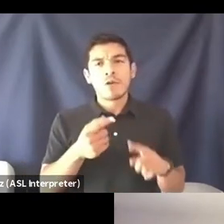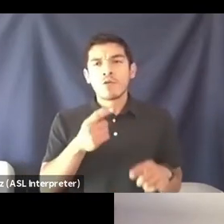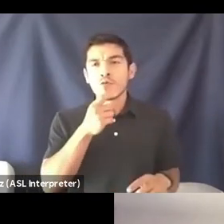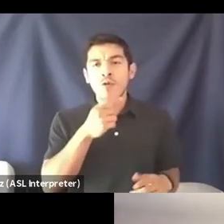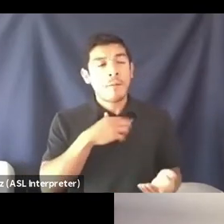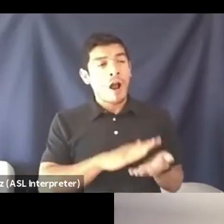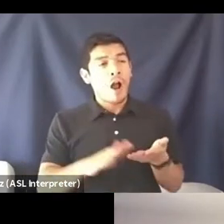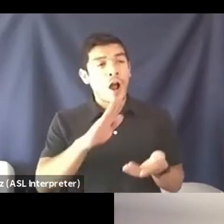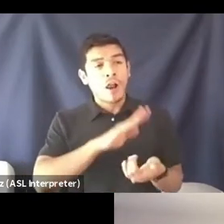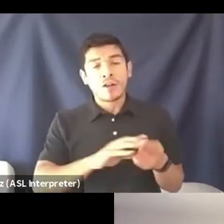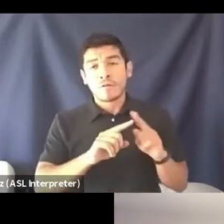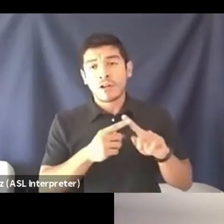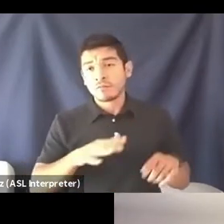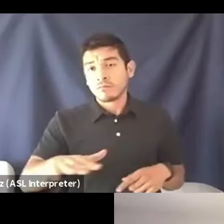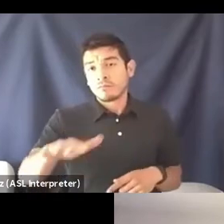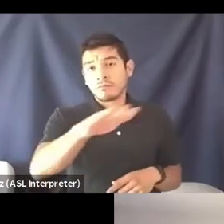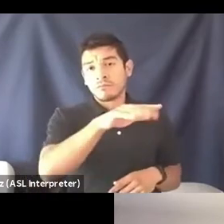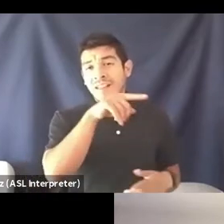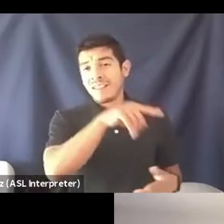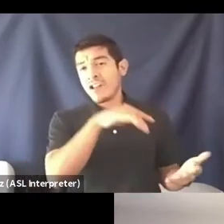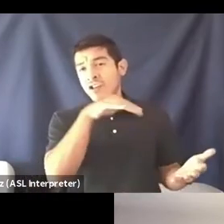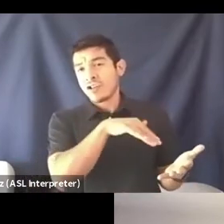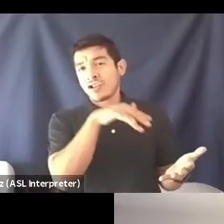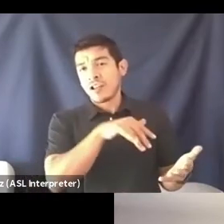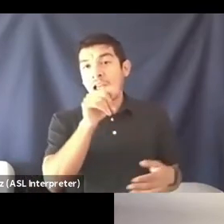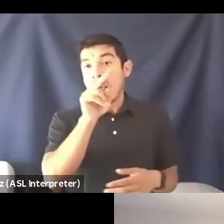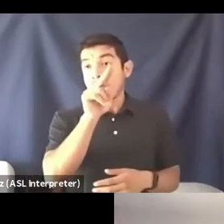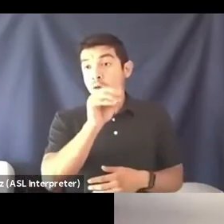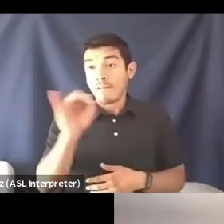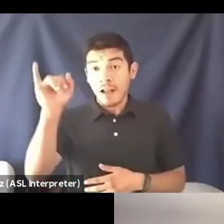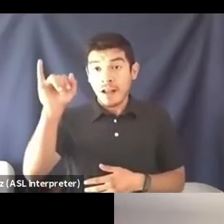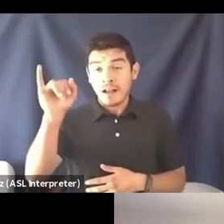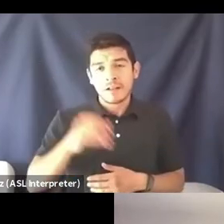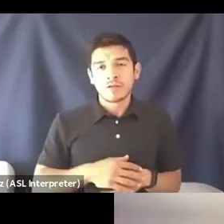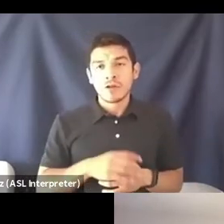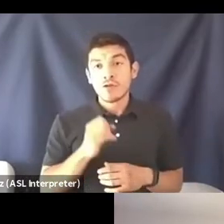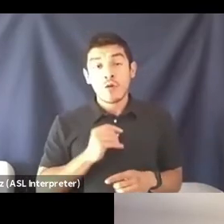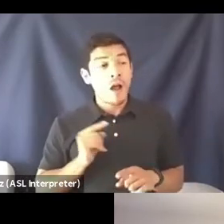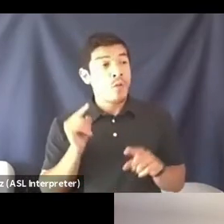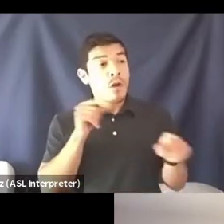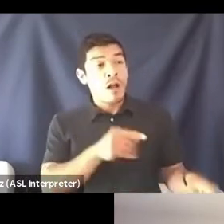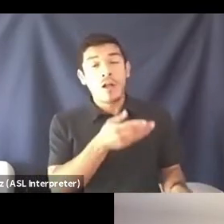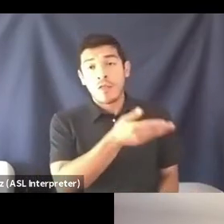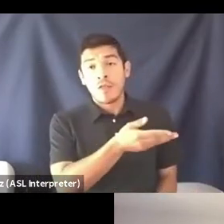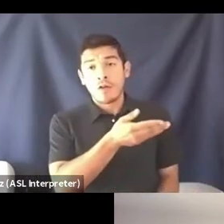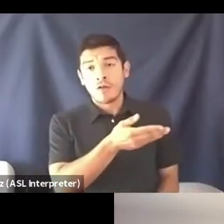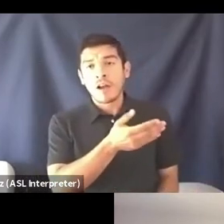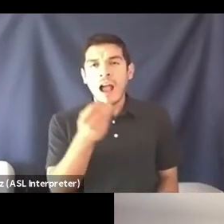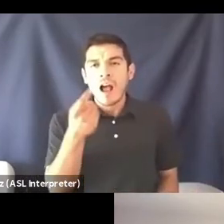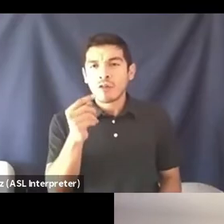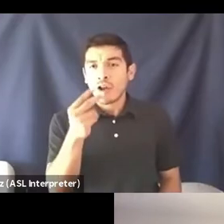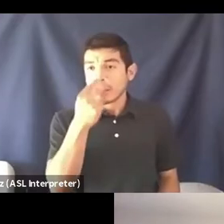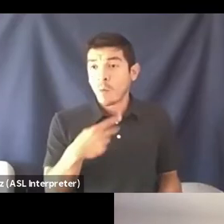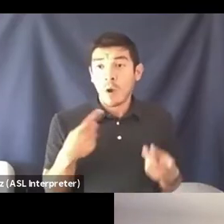They were studying at U of I. So I just went down and also try to see what I could do to help the family.